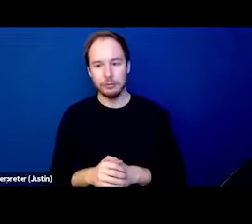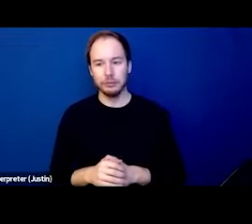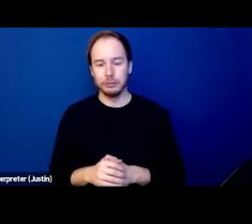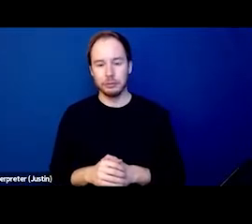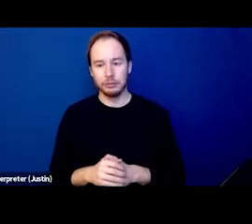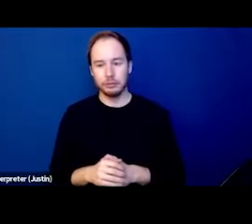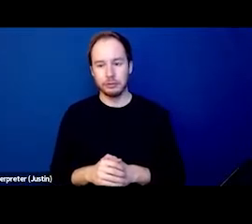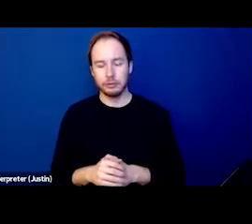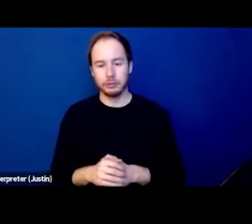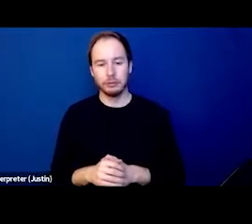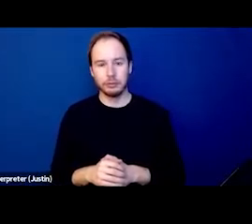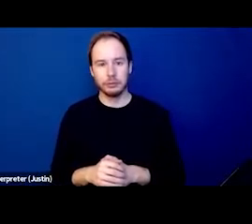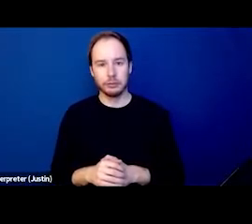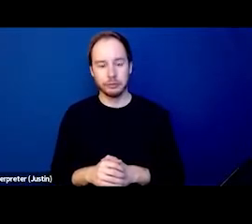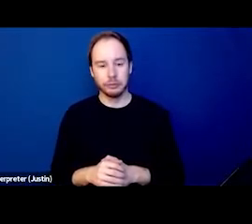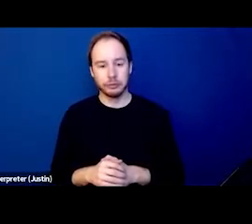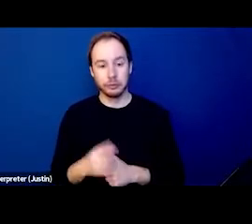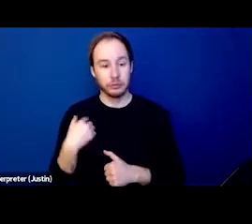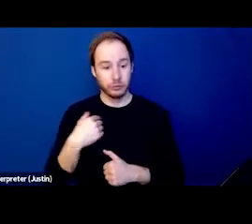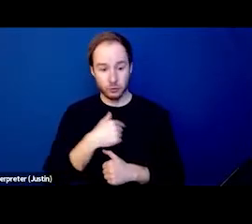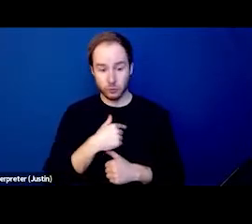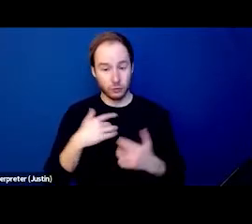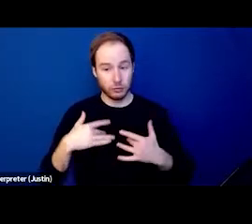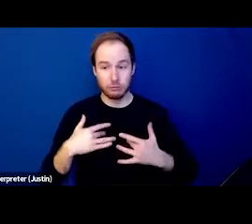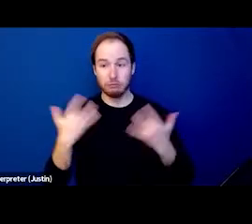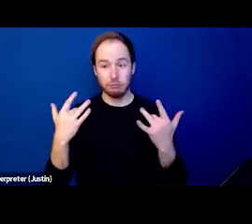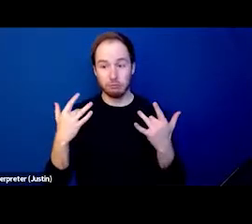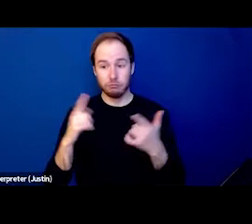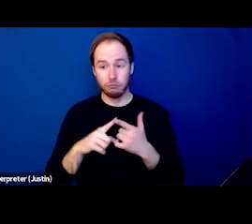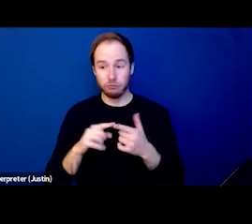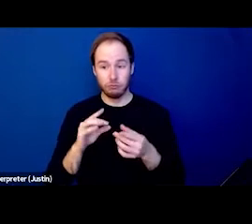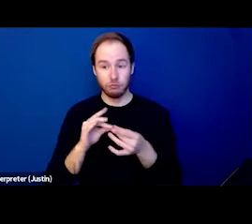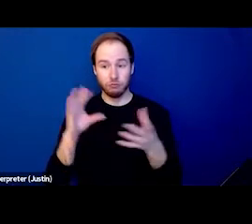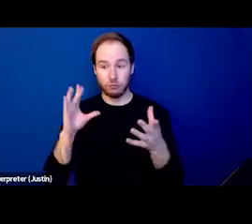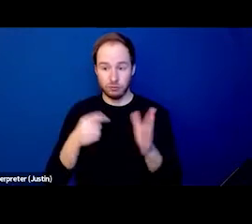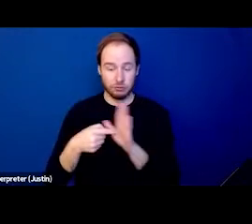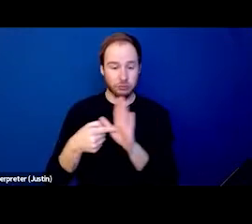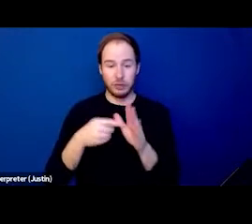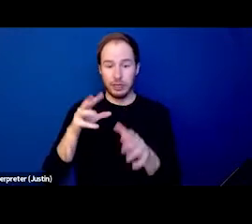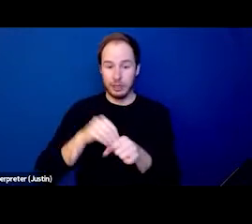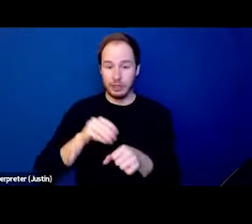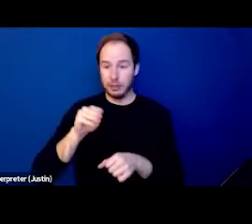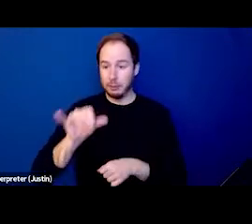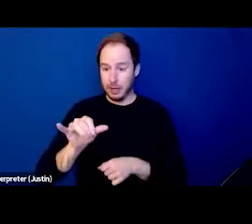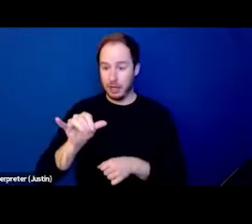And so one of the things that we are really excited to release in May, we are looking forward to releasing